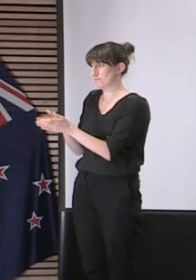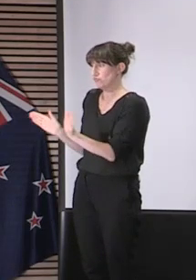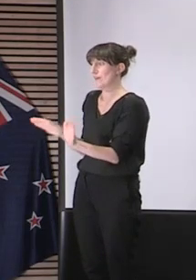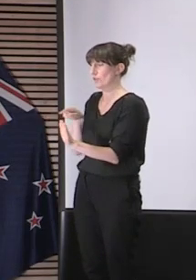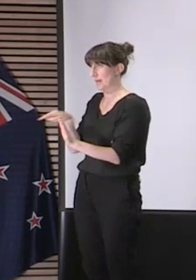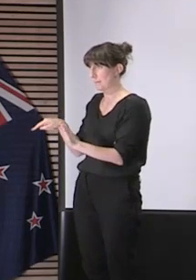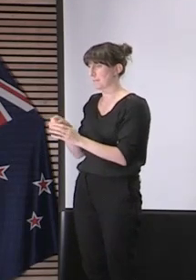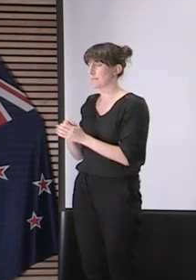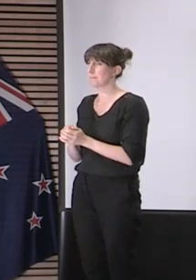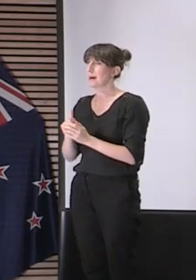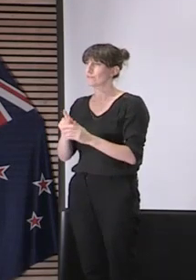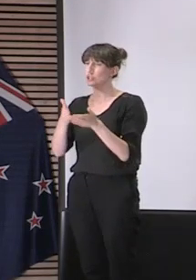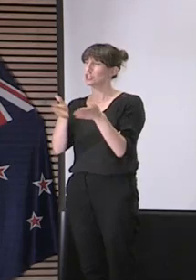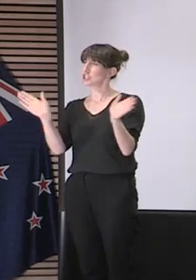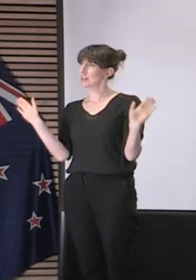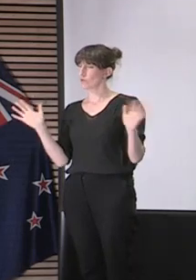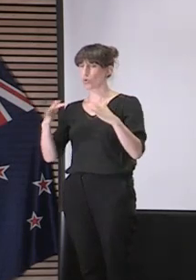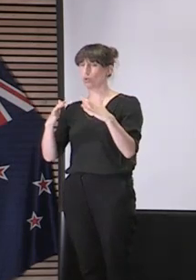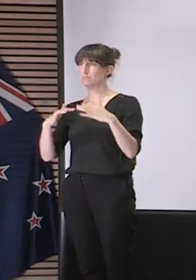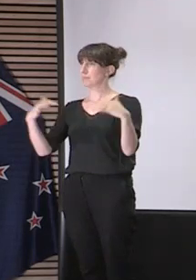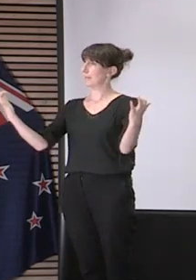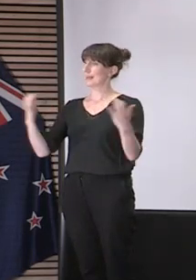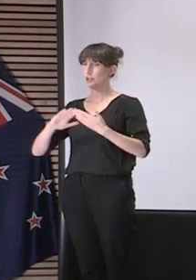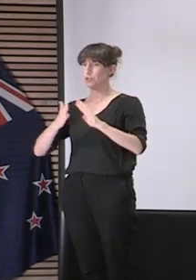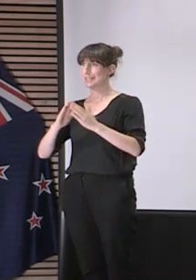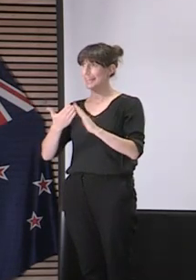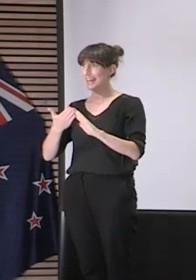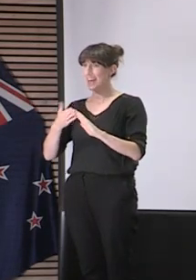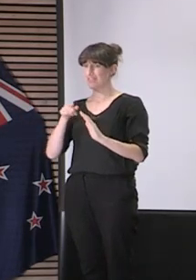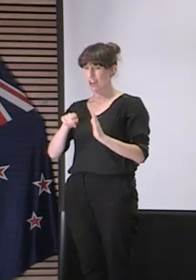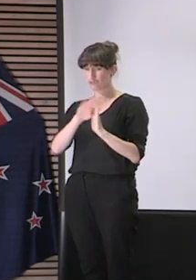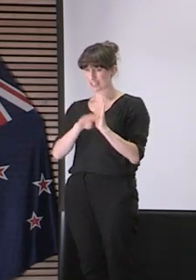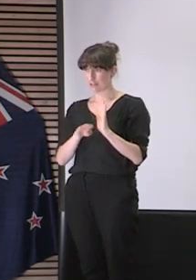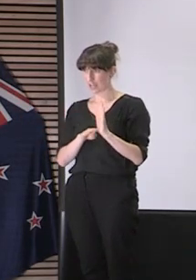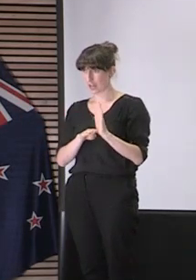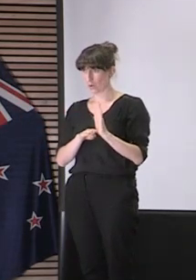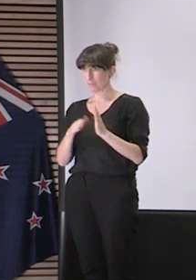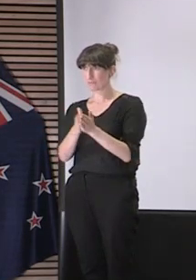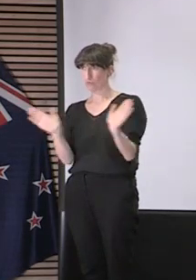clusters, is the case definition broad enough for community testing in again